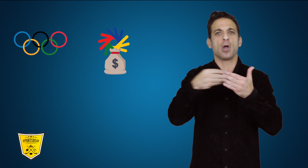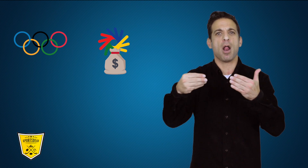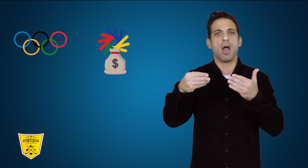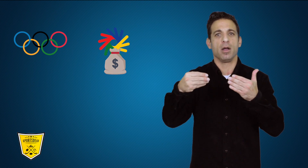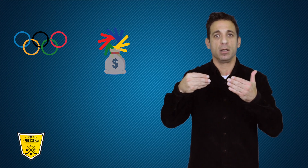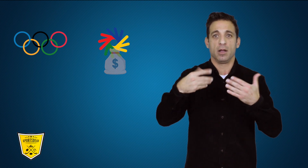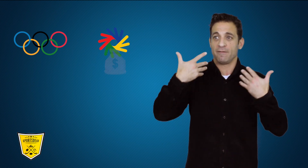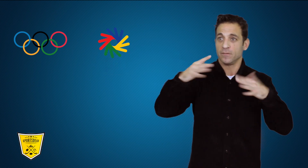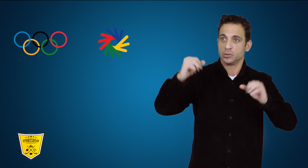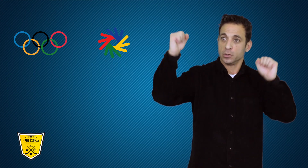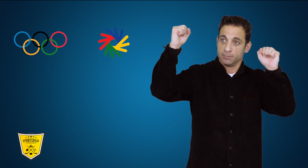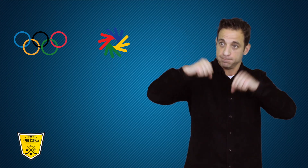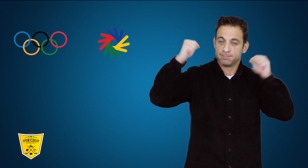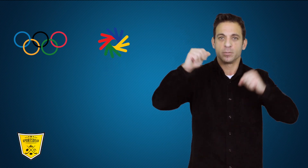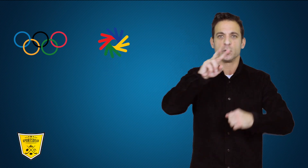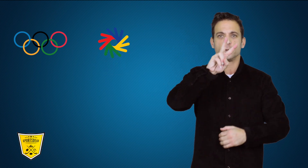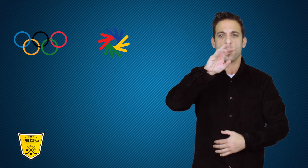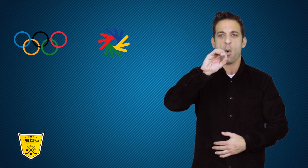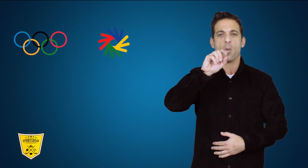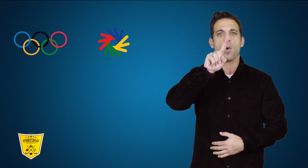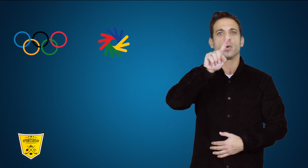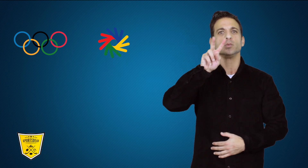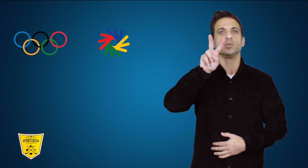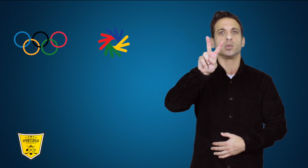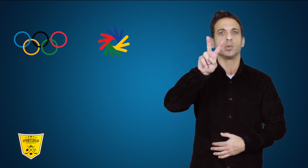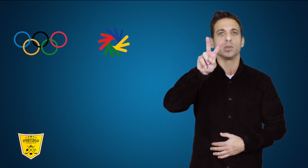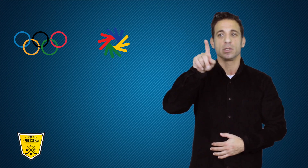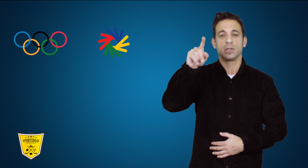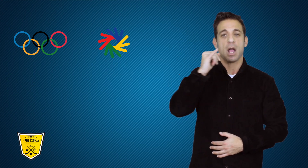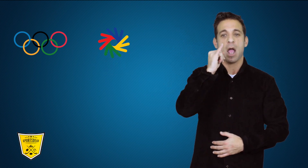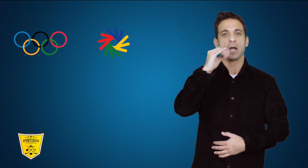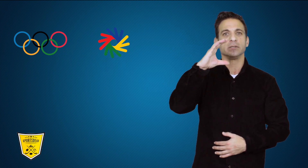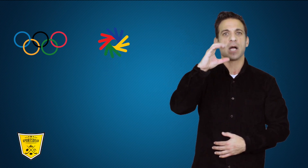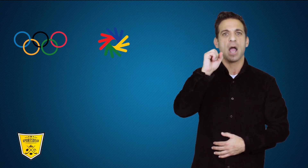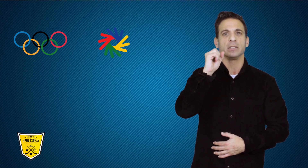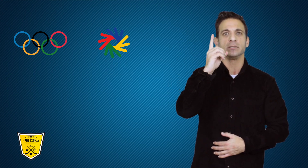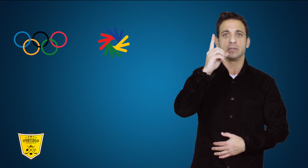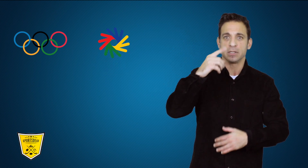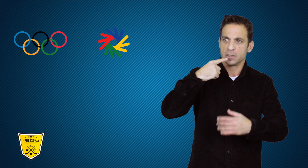ICSD has had unresolved matters with the IOC.